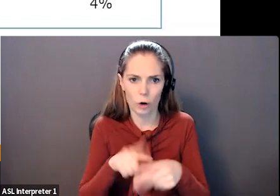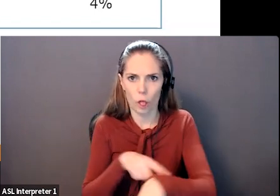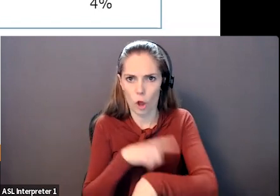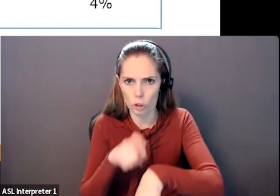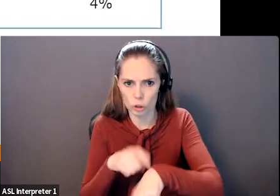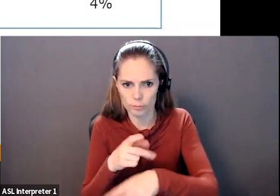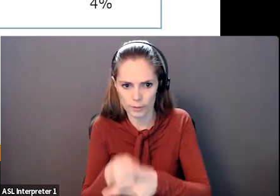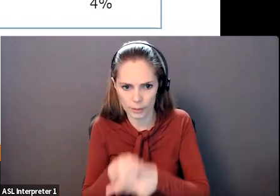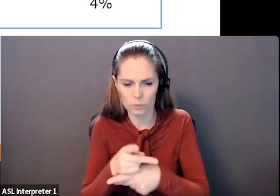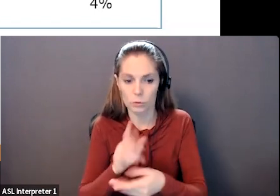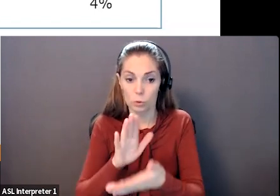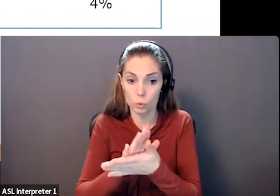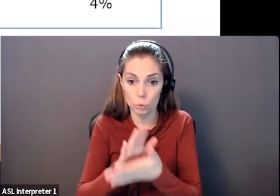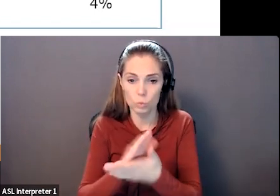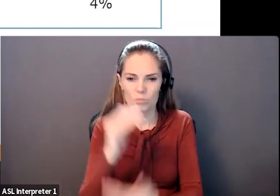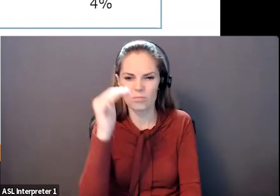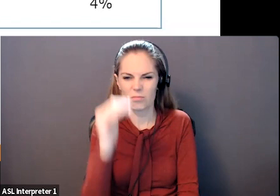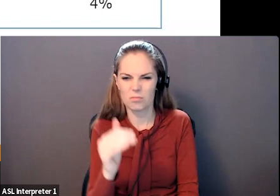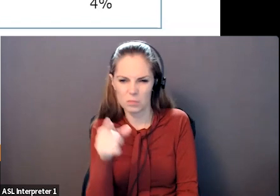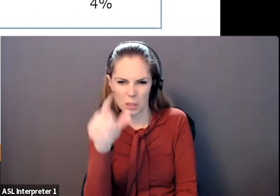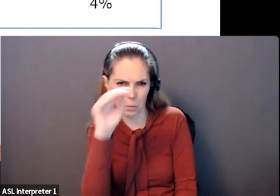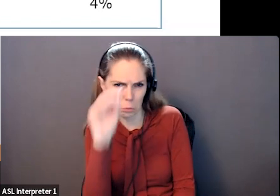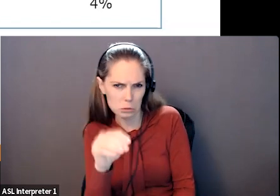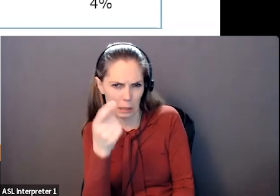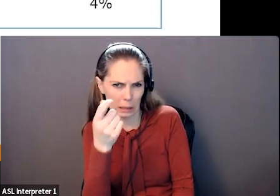are a bit swapped with long-term and public school district., but what that tells us is